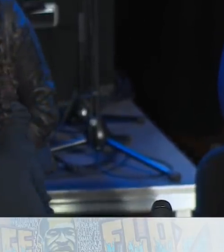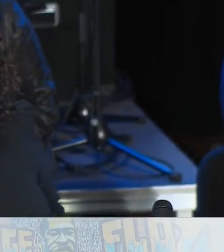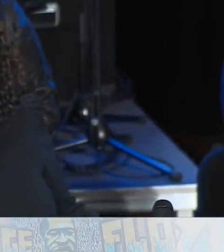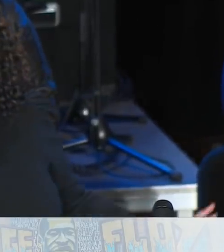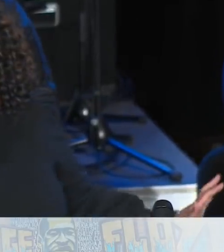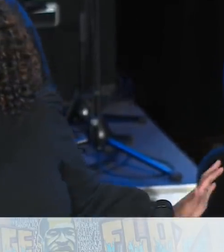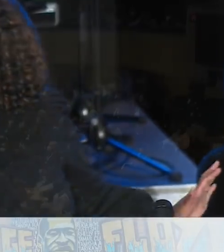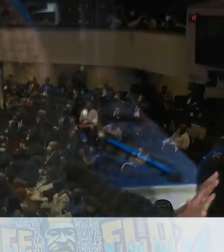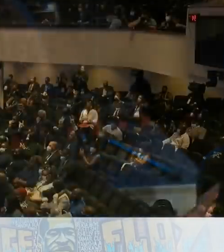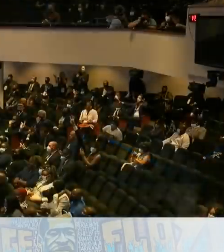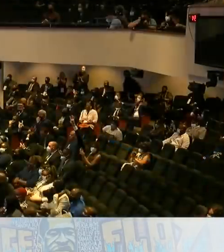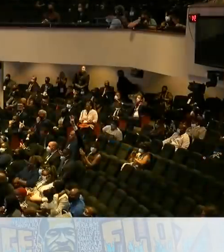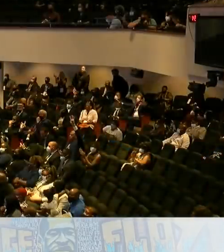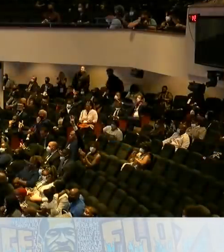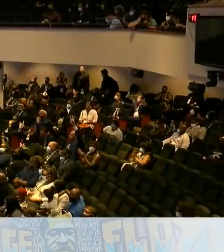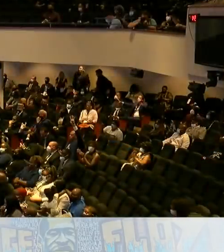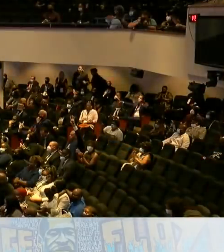ISN'T HE WORTHY